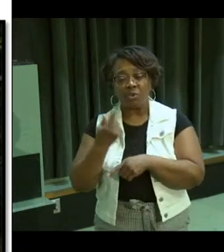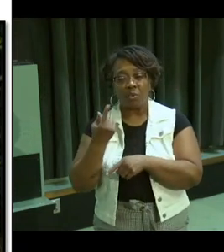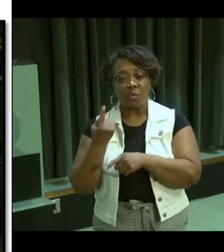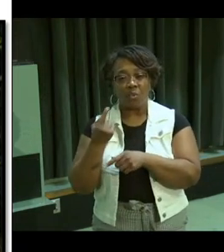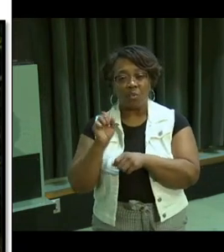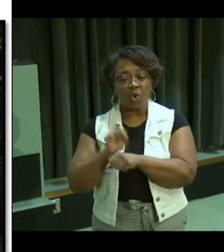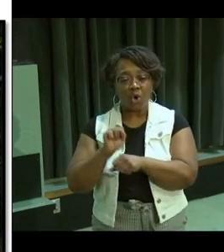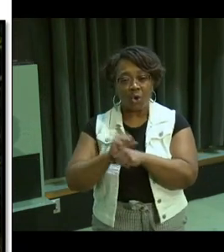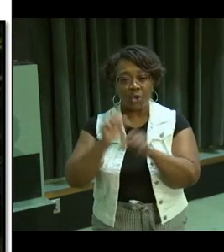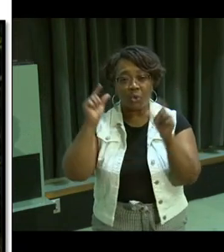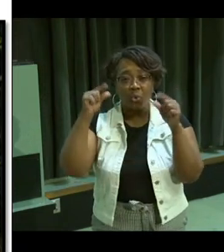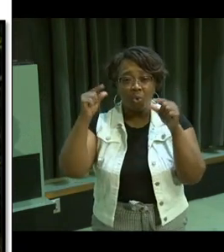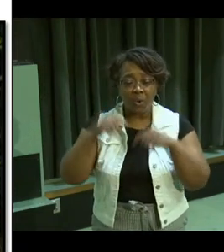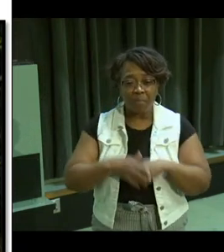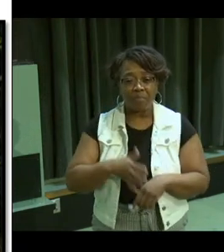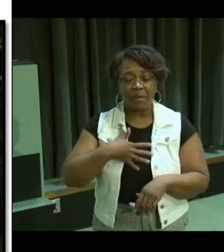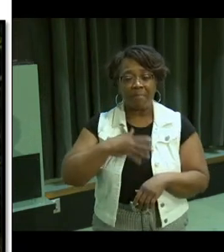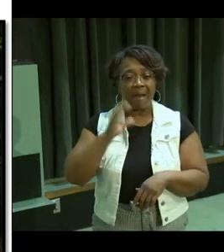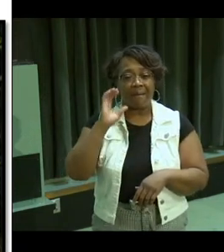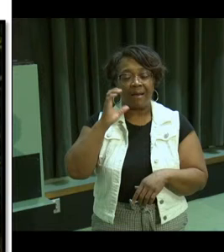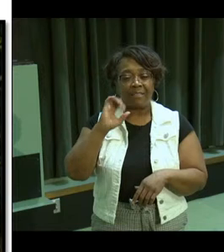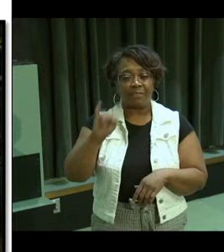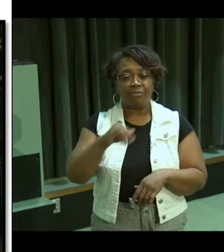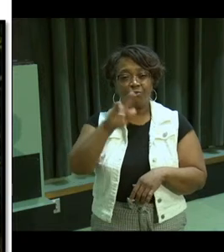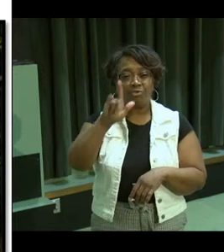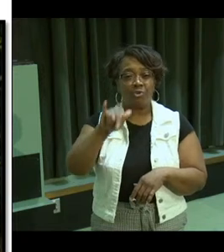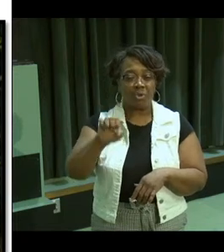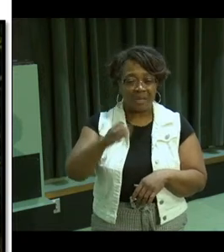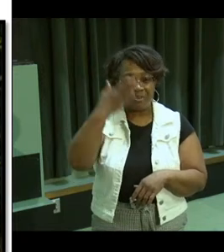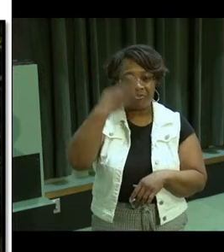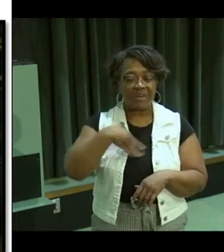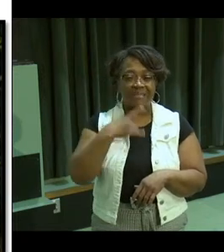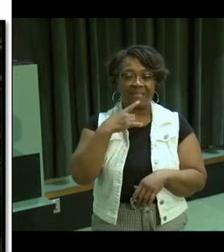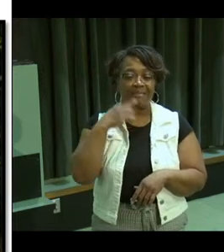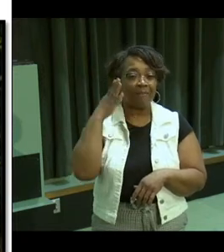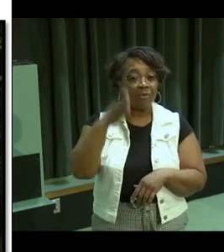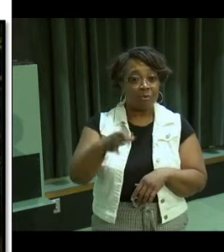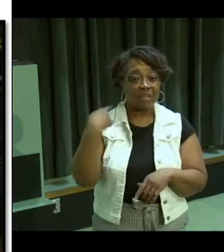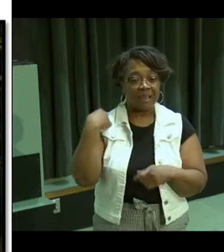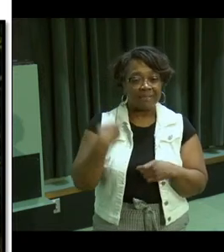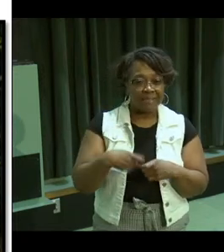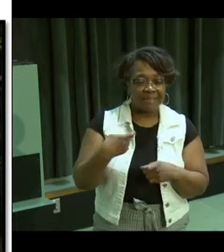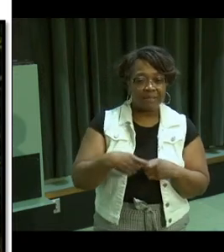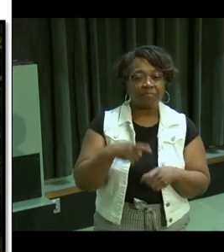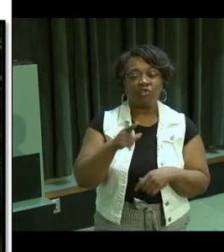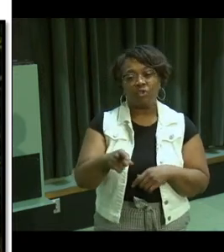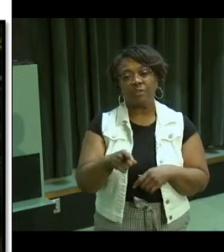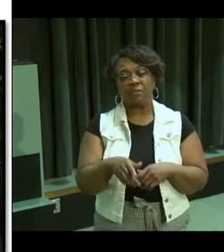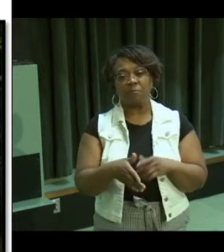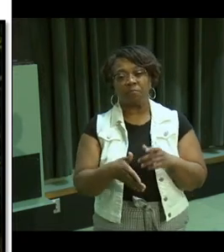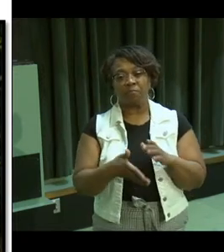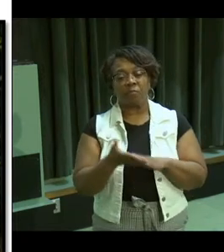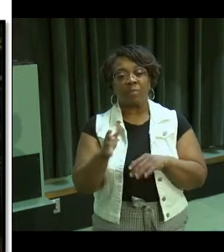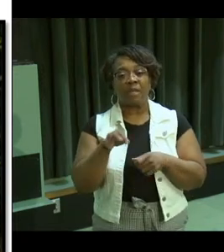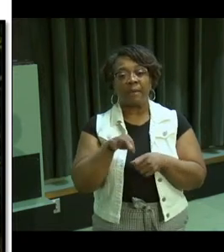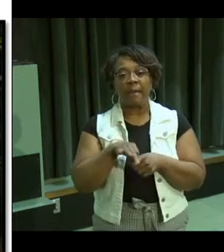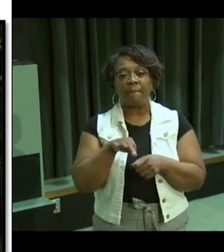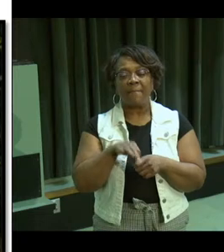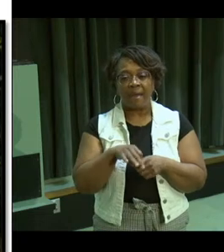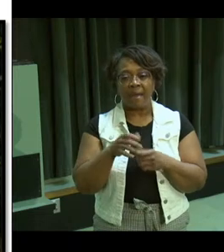My cousin Julie in the front with it says the future is